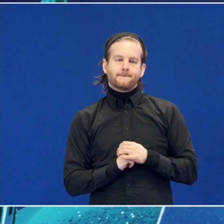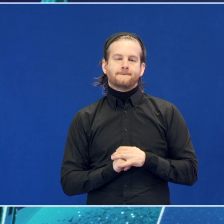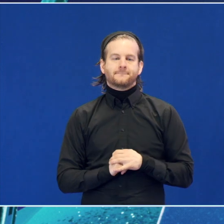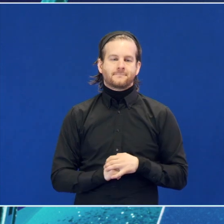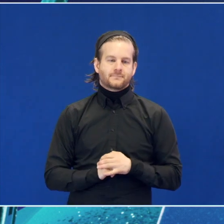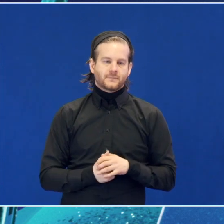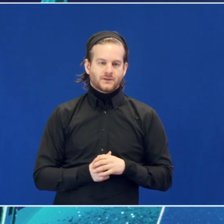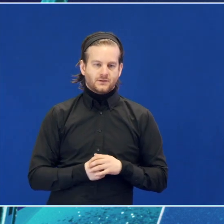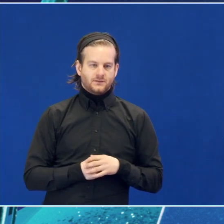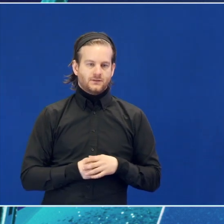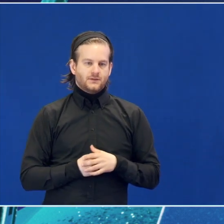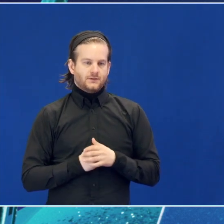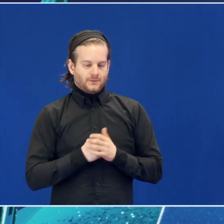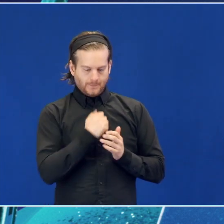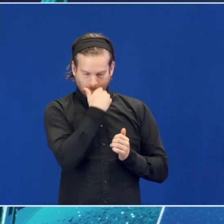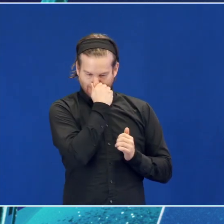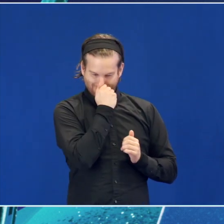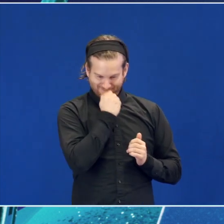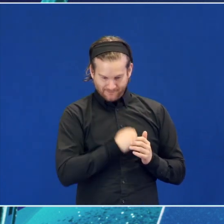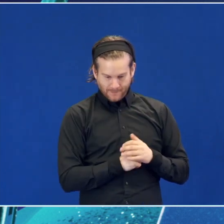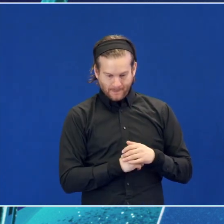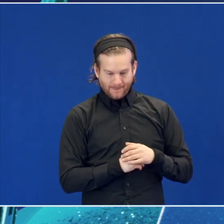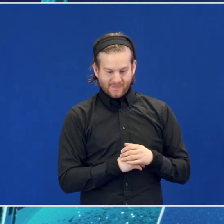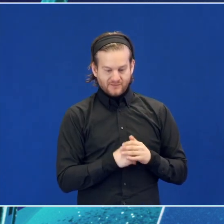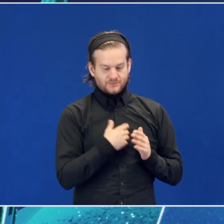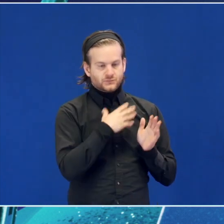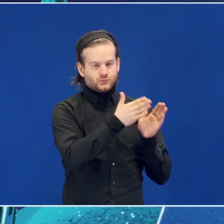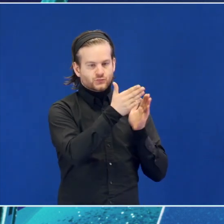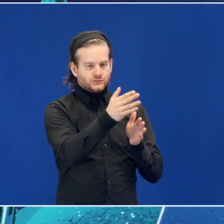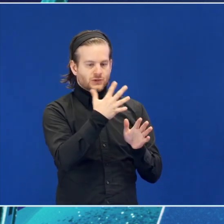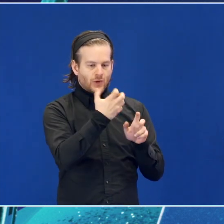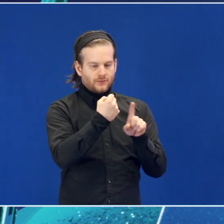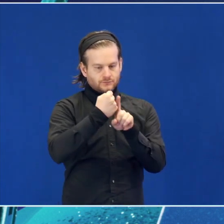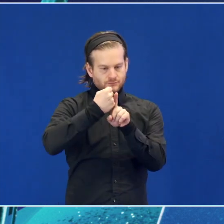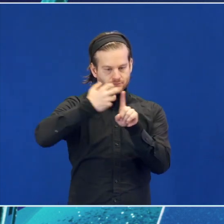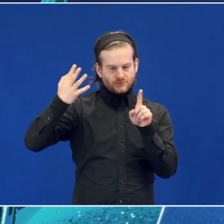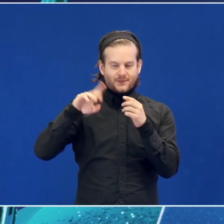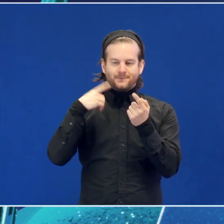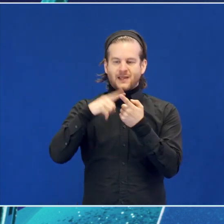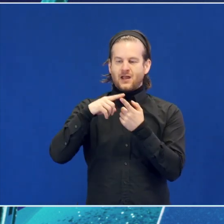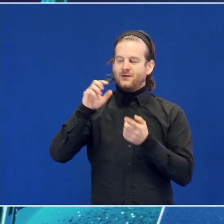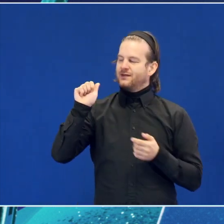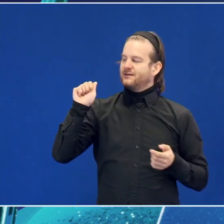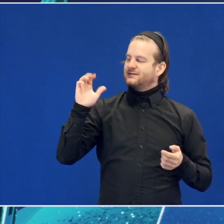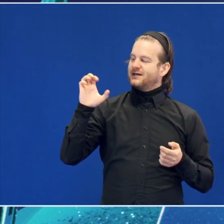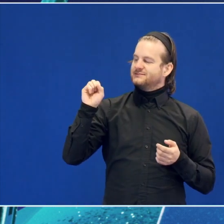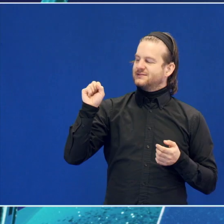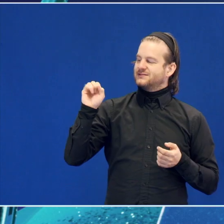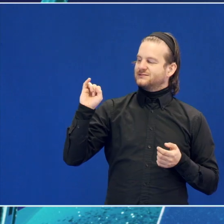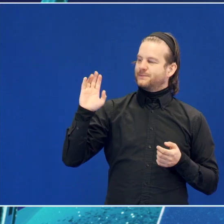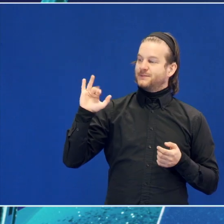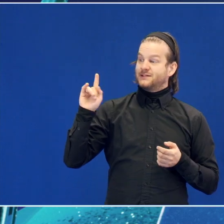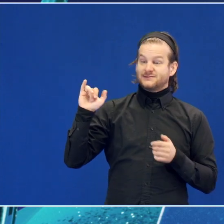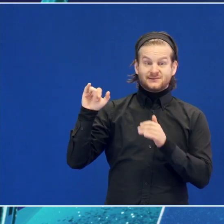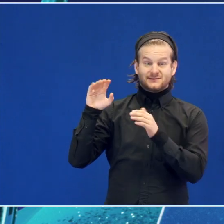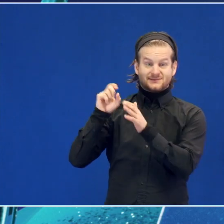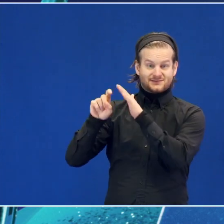about the accessibility scanner and some of the work that you're doing in the PR space. And you made an interesting point as well in kind